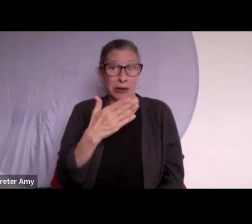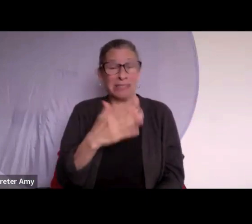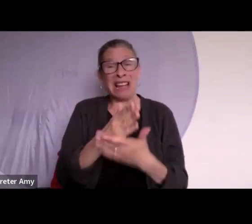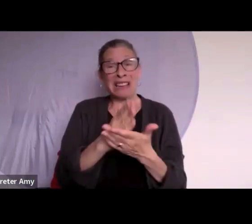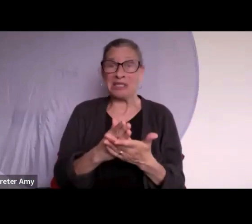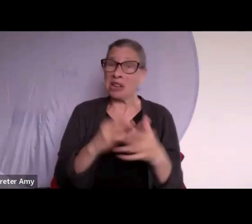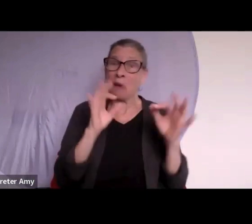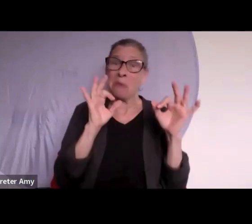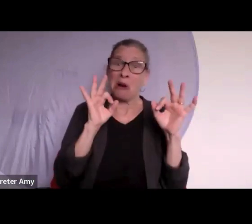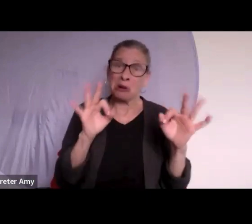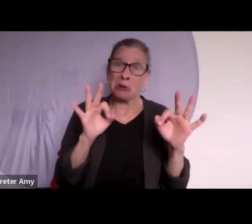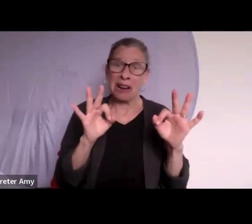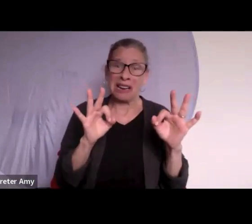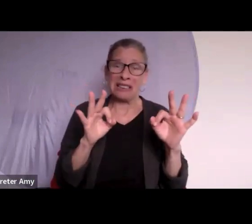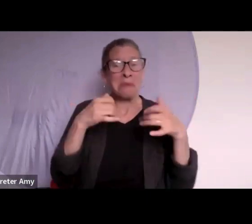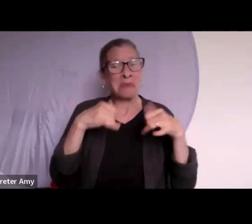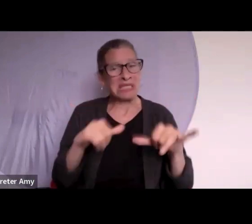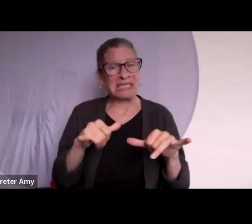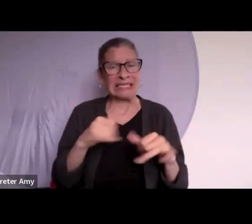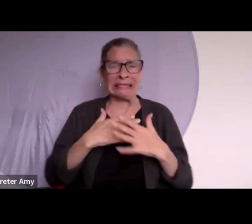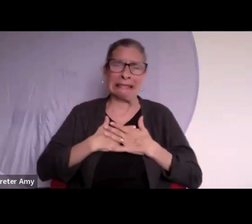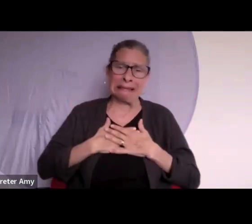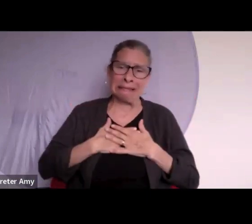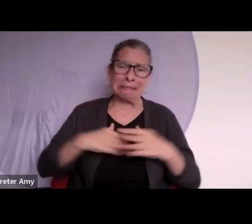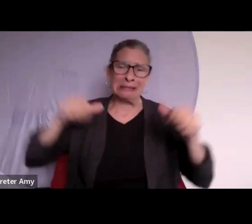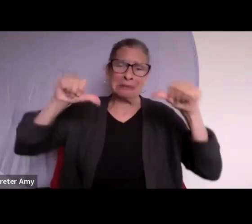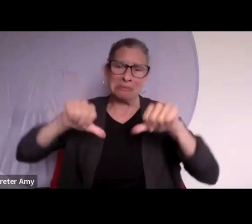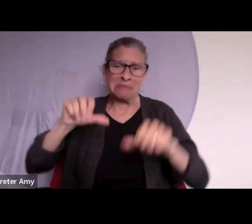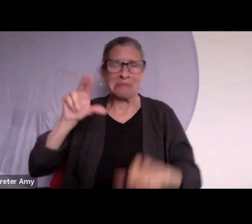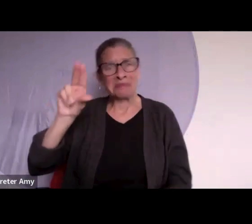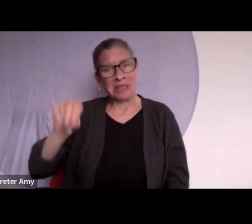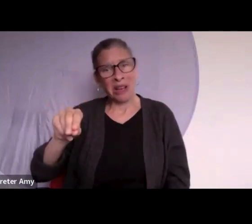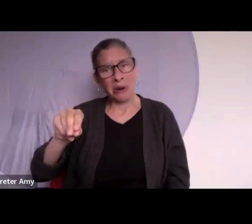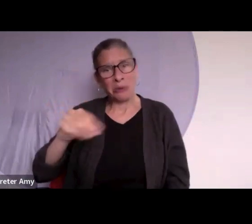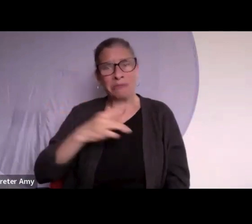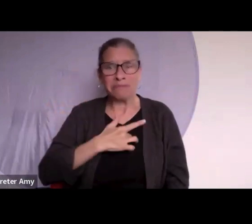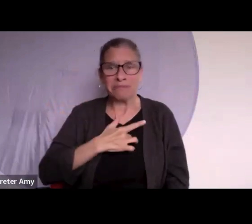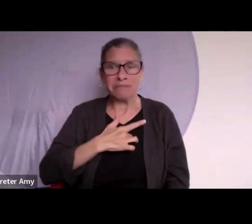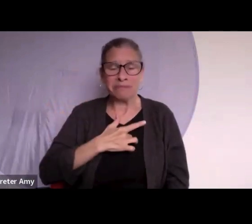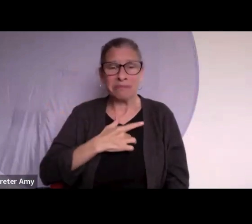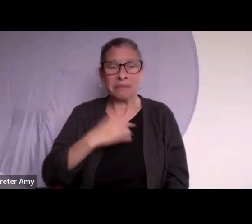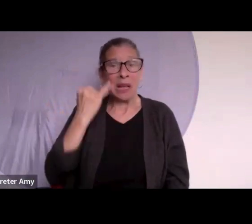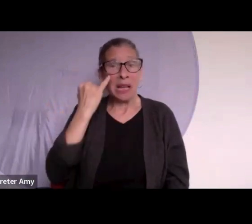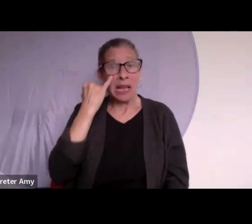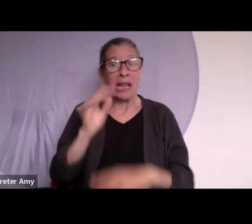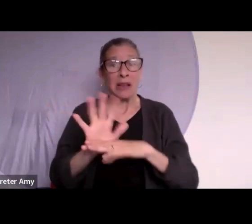amazing problem to have. Sadly, I will say that a lot of these films, if they're not taken to our festival, don't necessarily